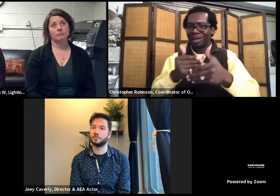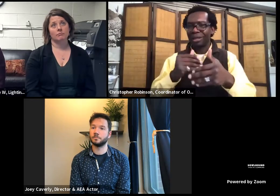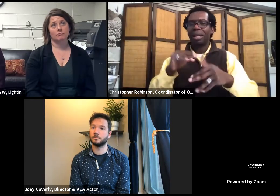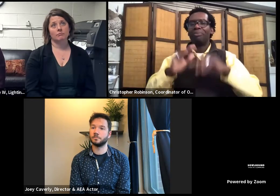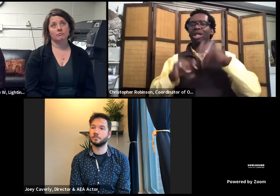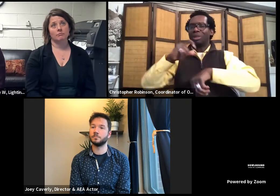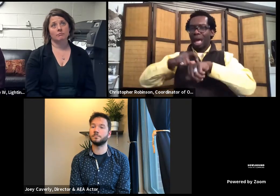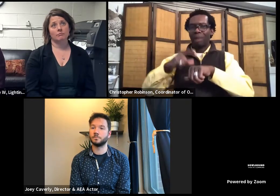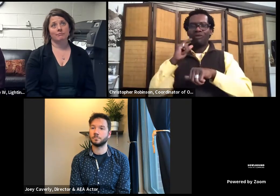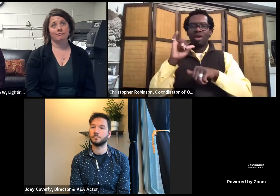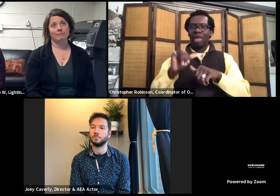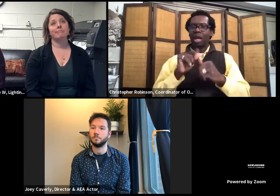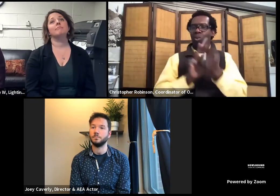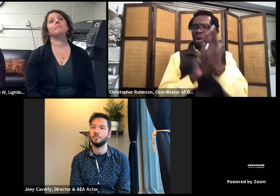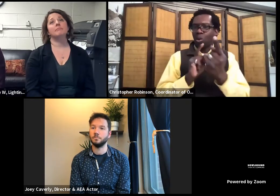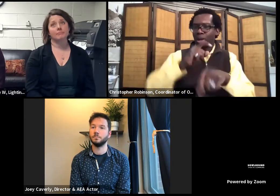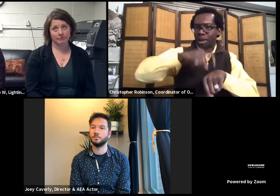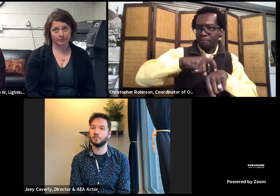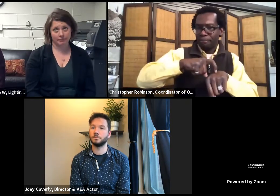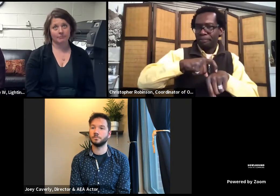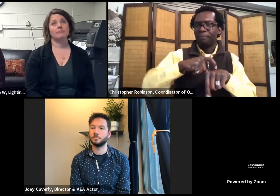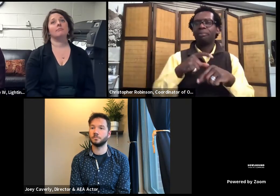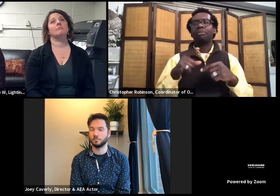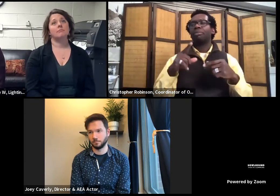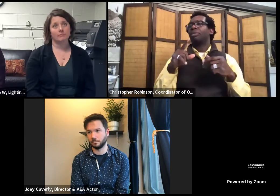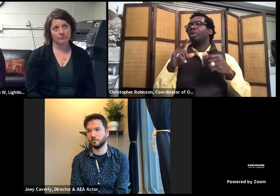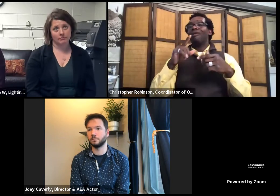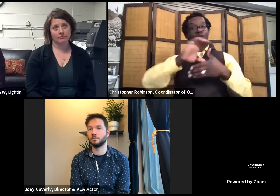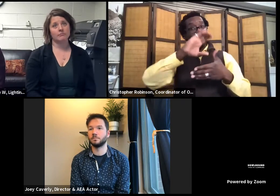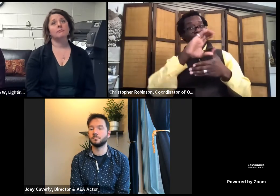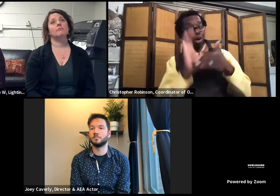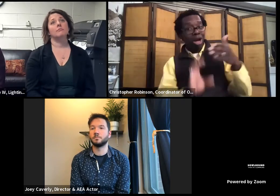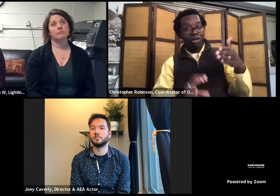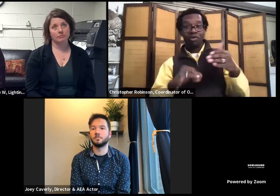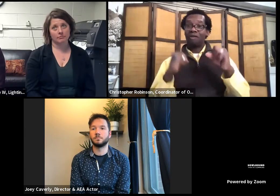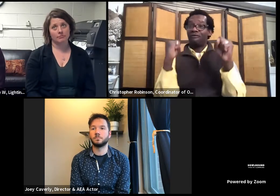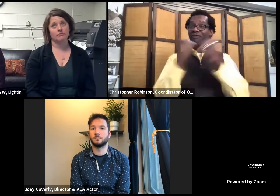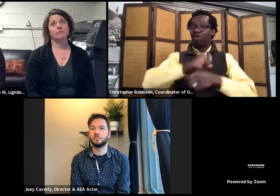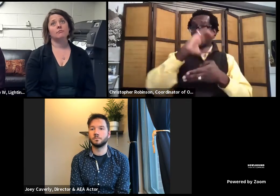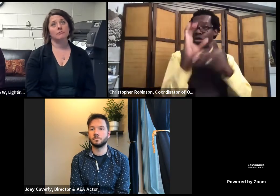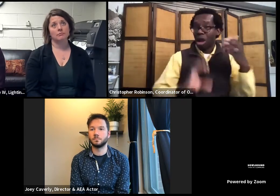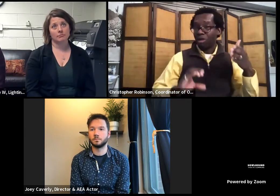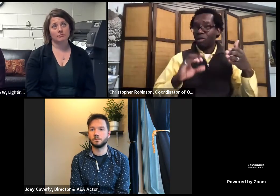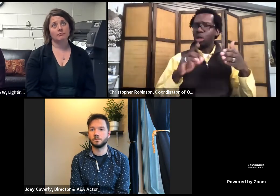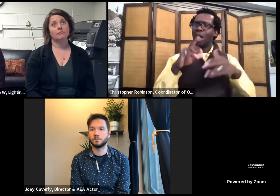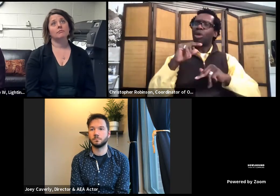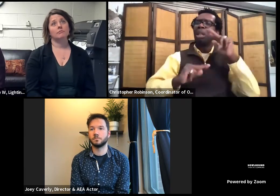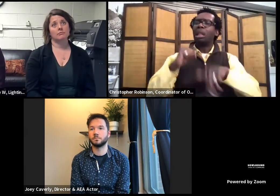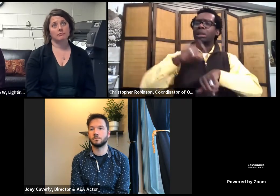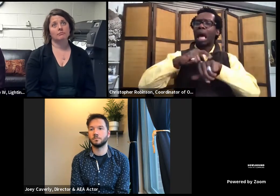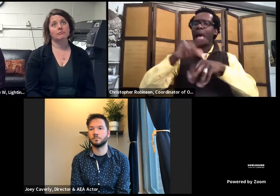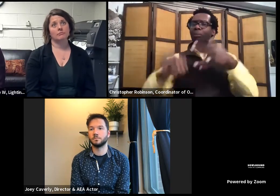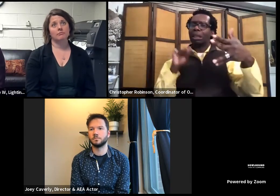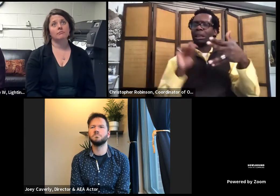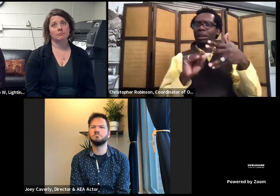kinda build time into the rehearsal process for that one-on-one time, fight choreography,